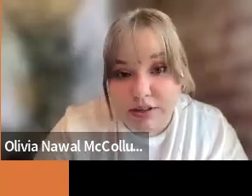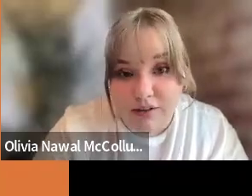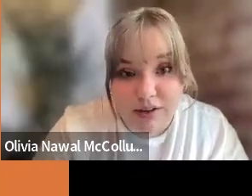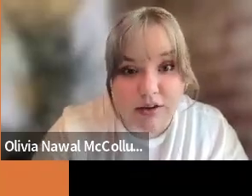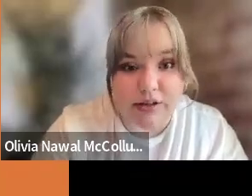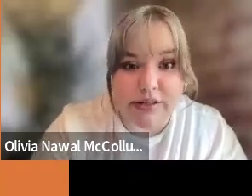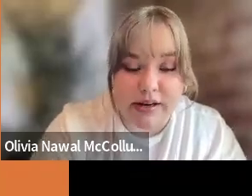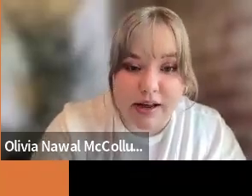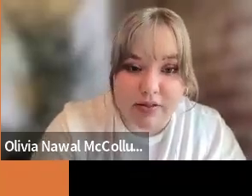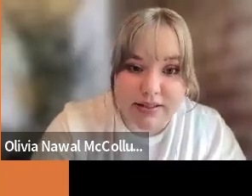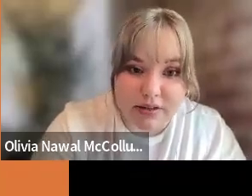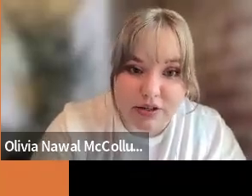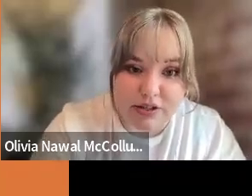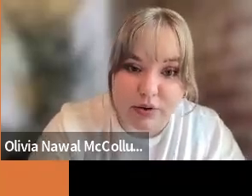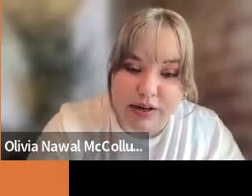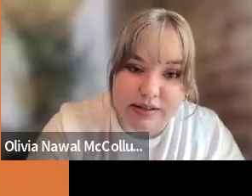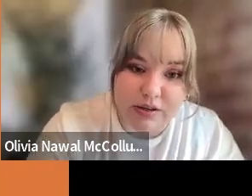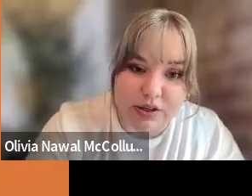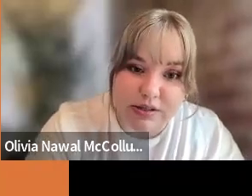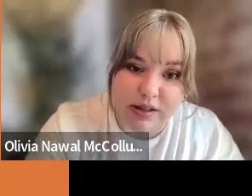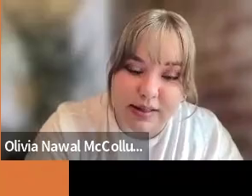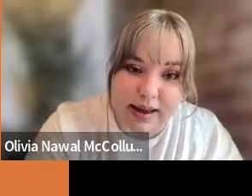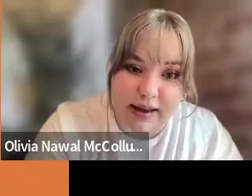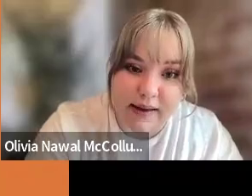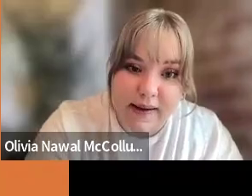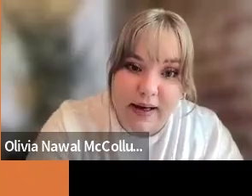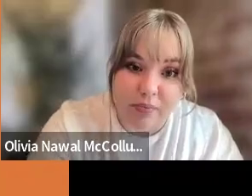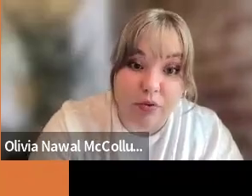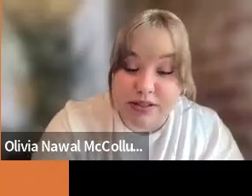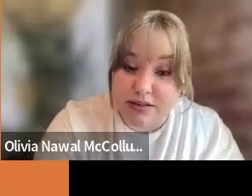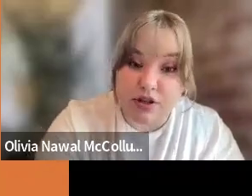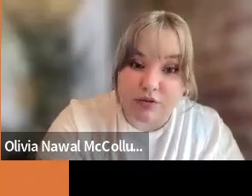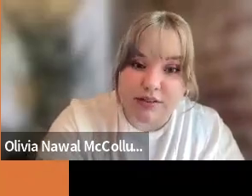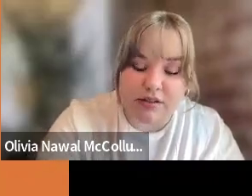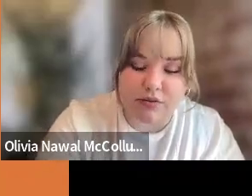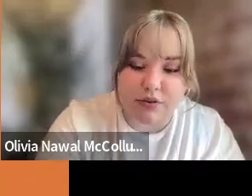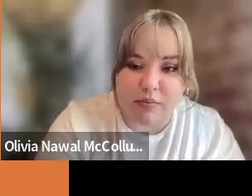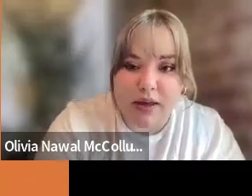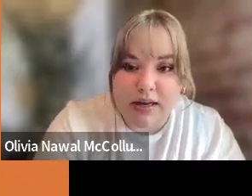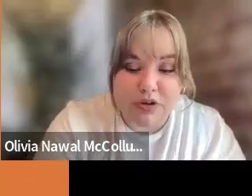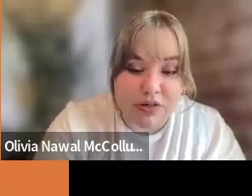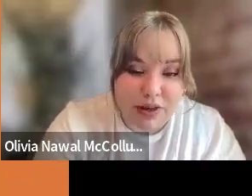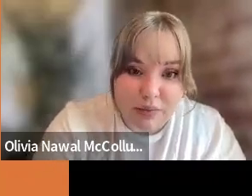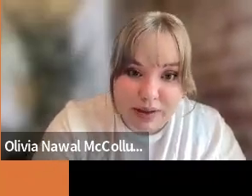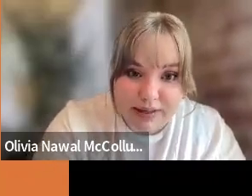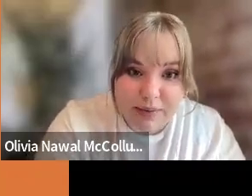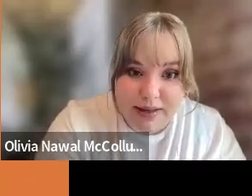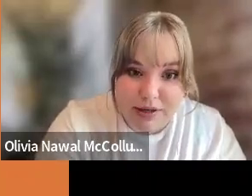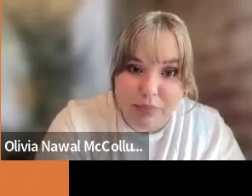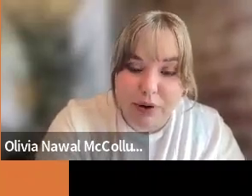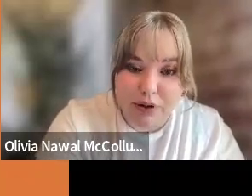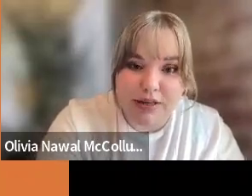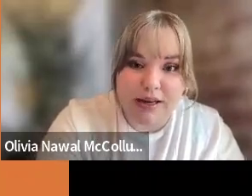for support as well has been incredibly helpful. And is something I always -- have also seen in the research I